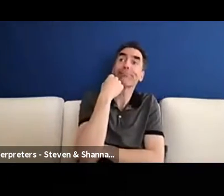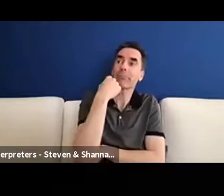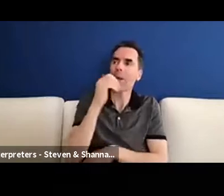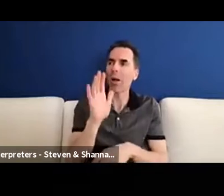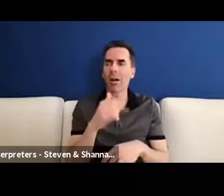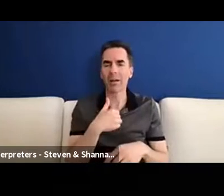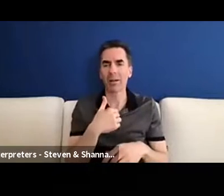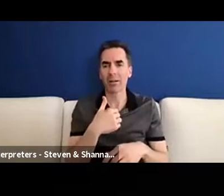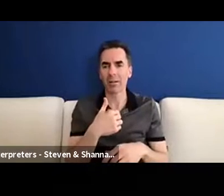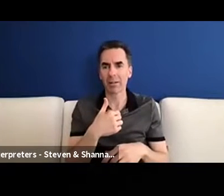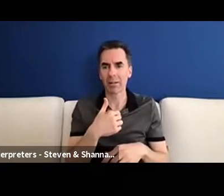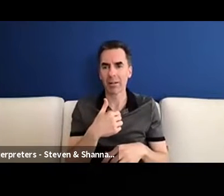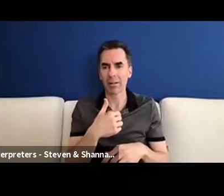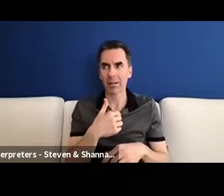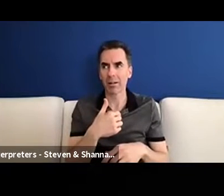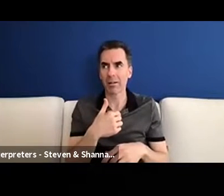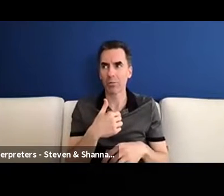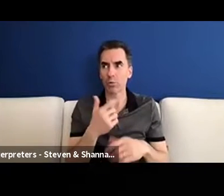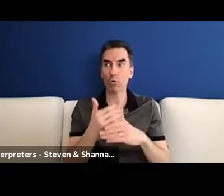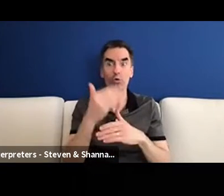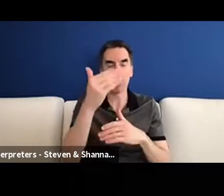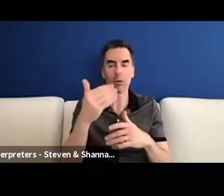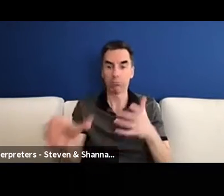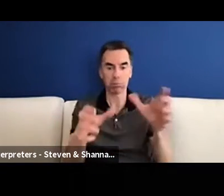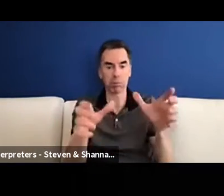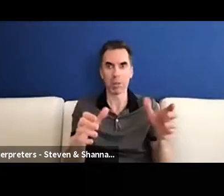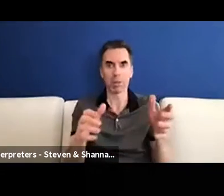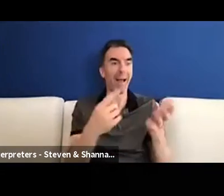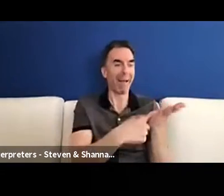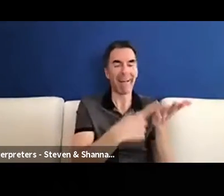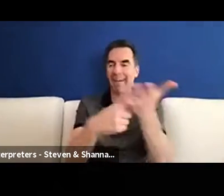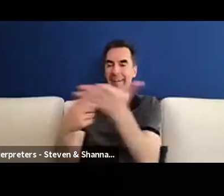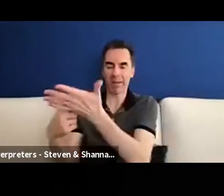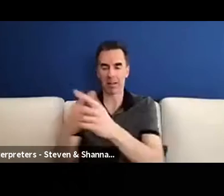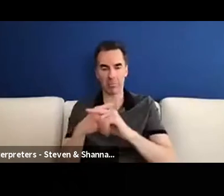and going here to talk about that, then they don't do anything. You know, they don't talk about anything. Yeah.